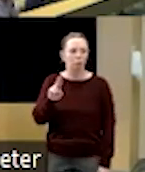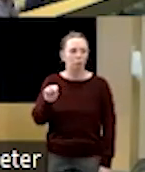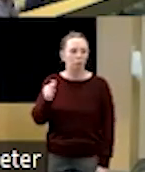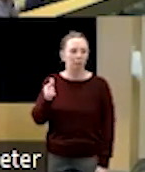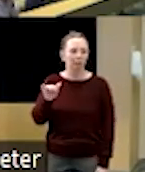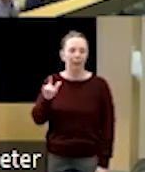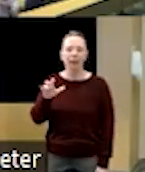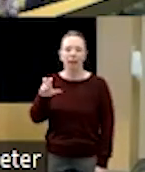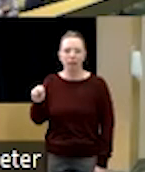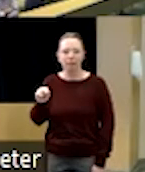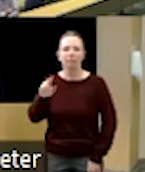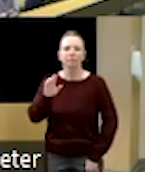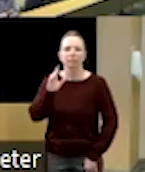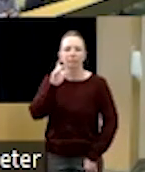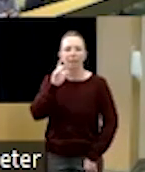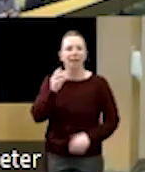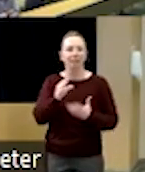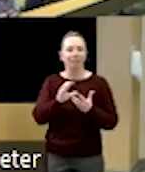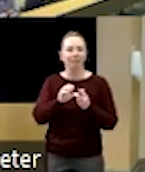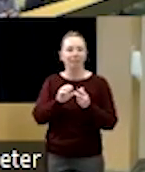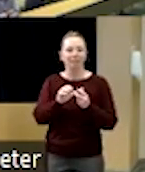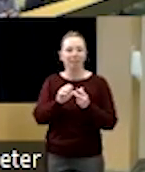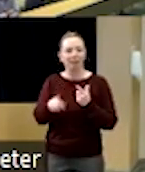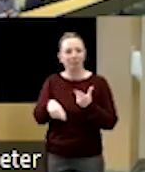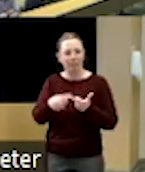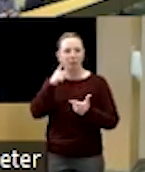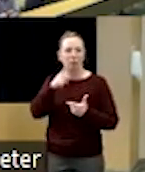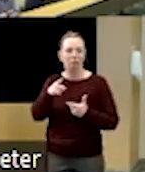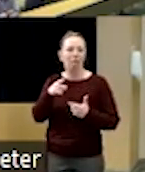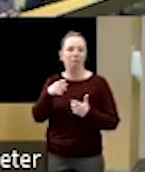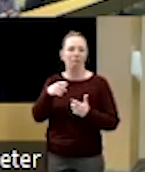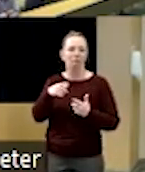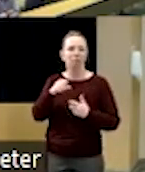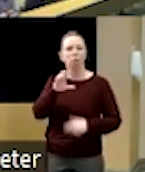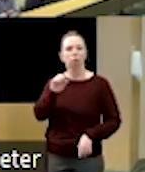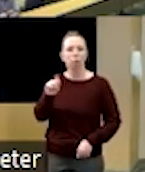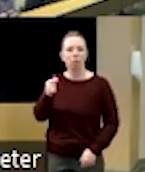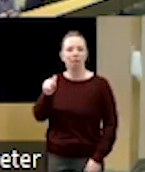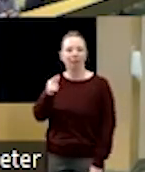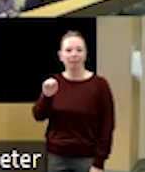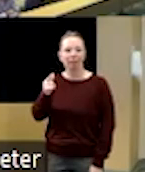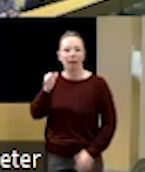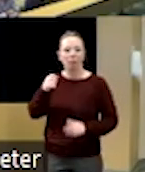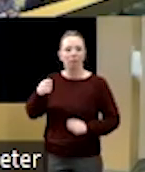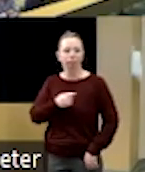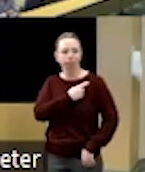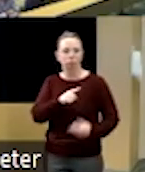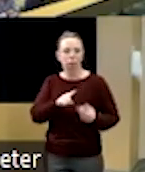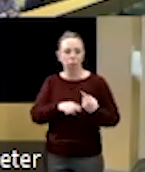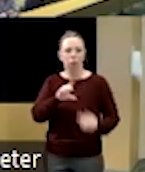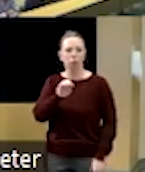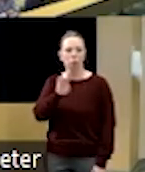fibers are and then they um project into the um docile horn where we find the first synapse and